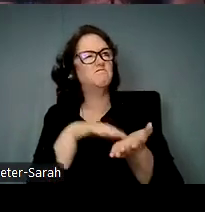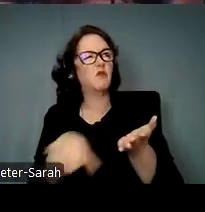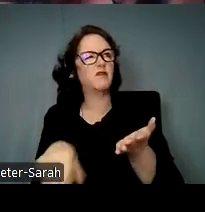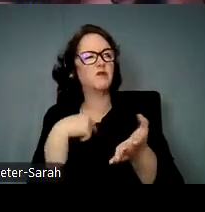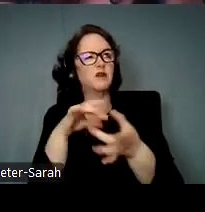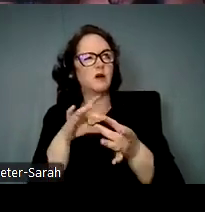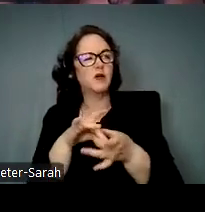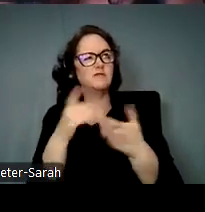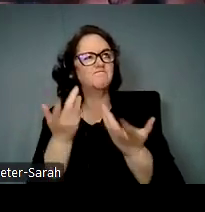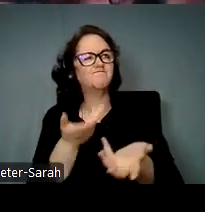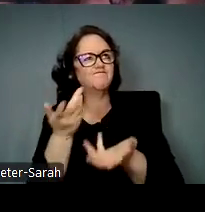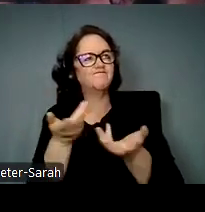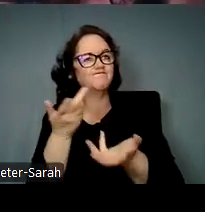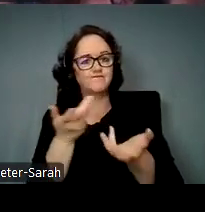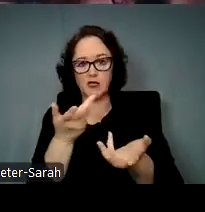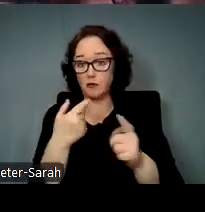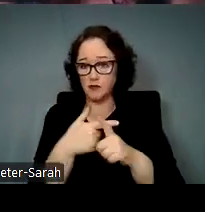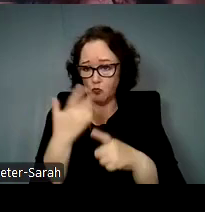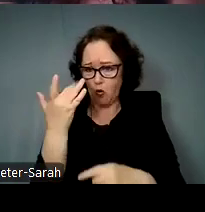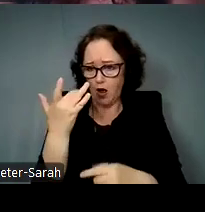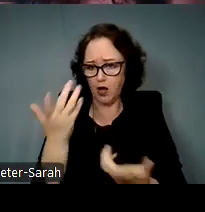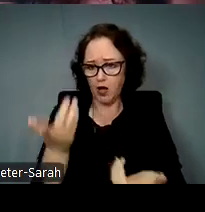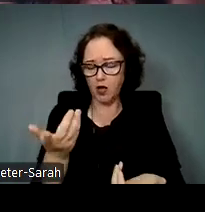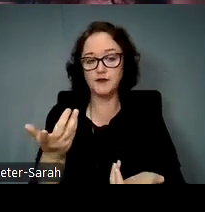comment? So, as I mentioned before, you may want to comment